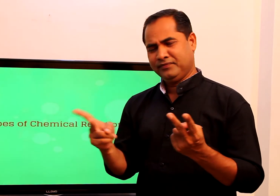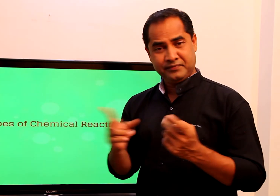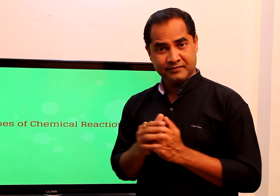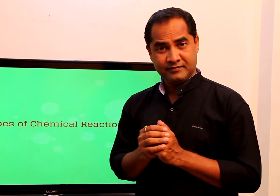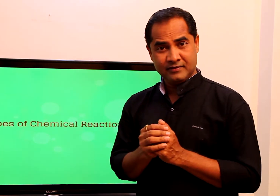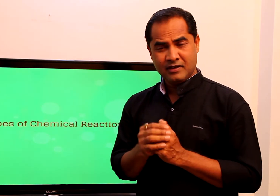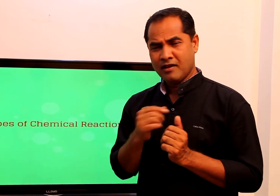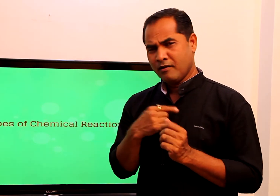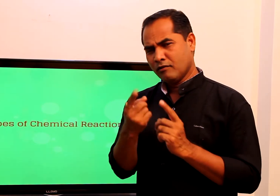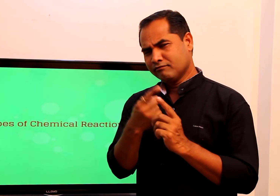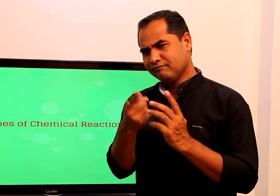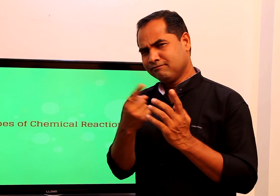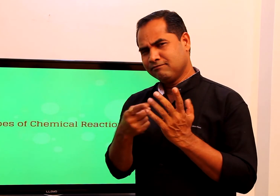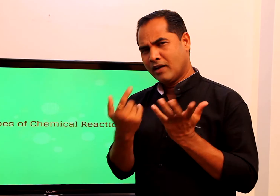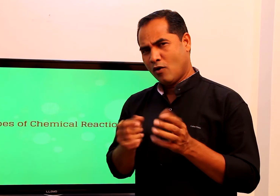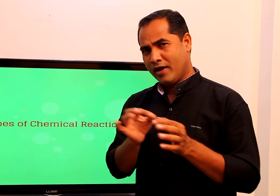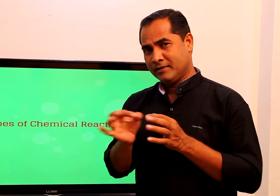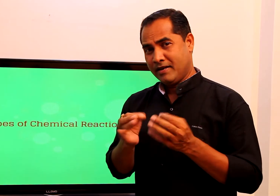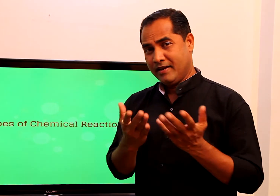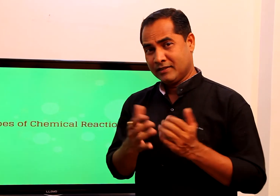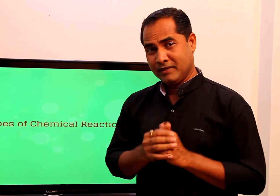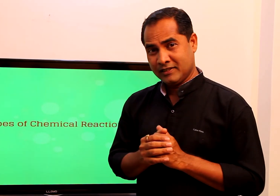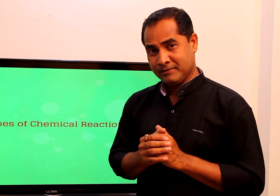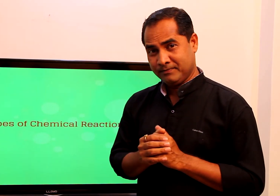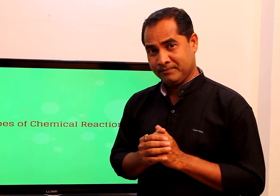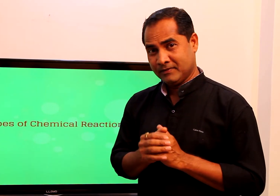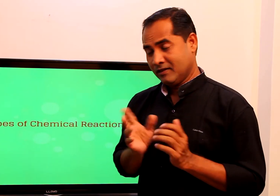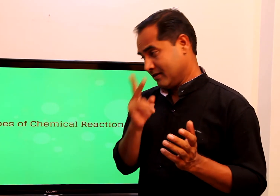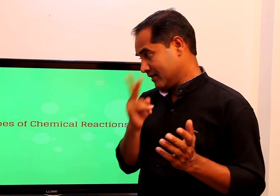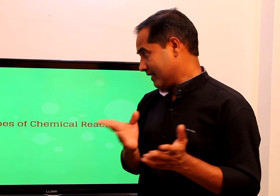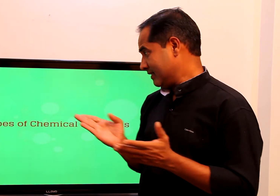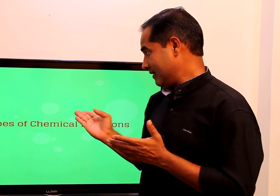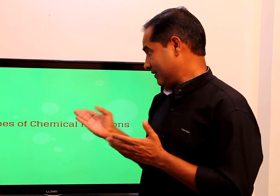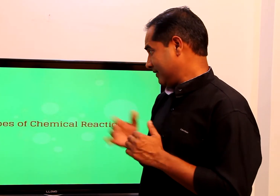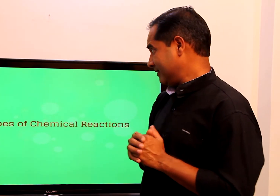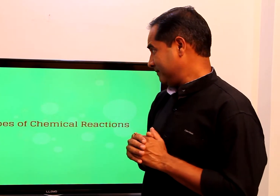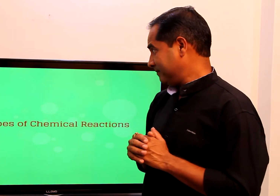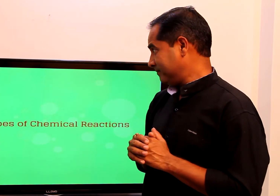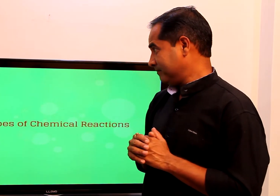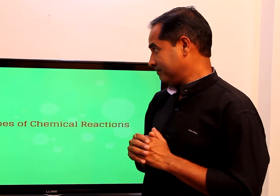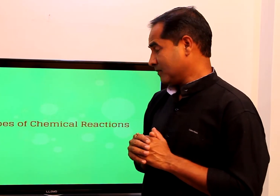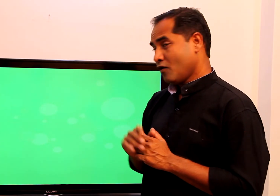Chemical reactions are of different types I'm going to explain, one by one.